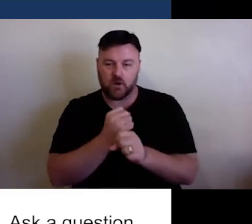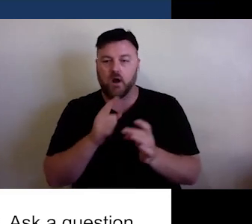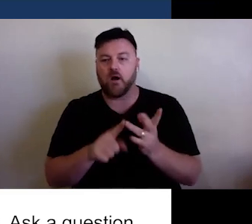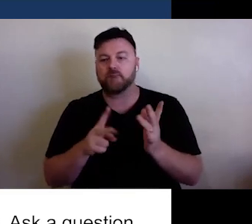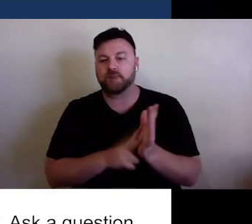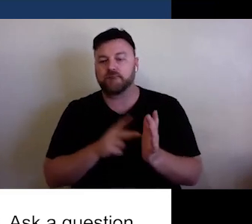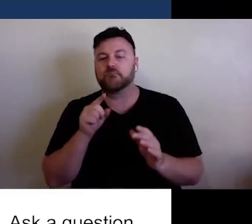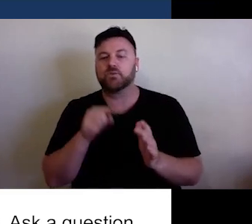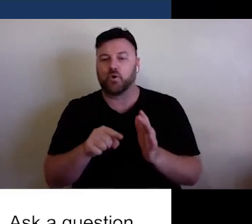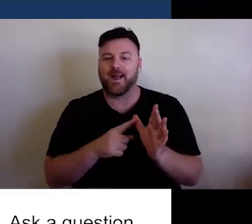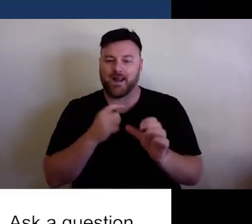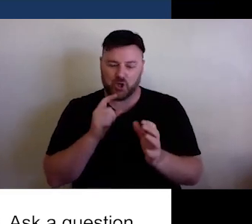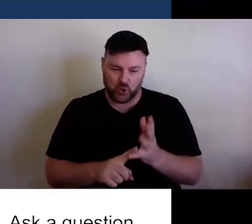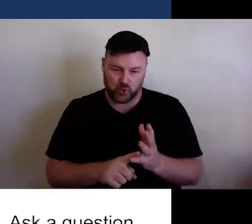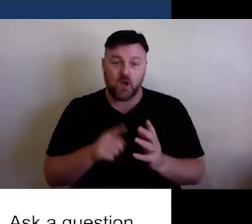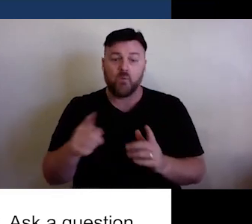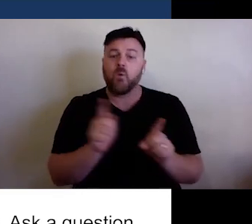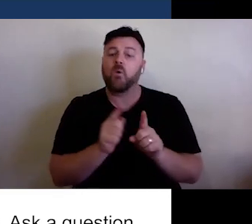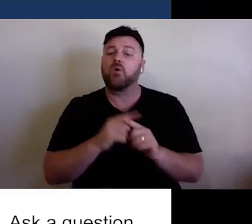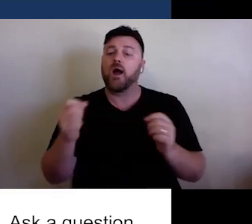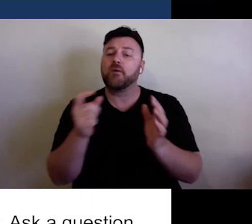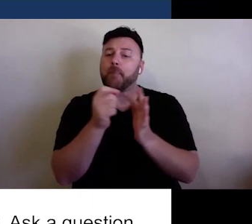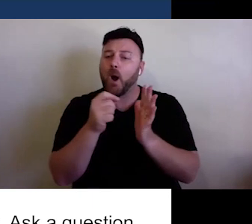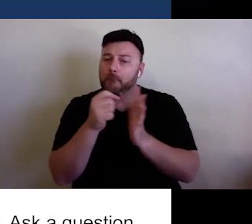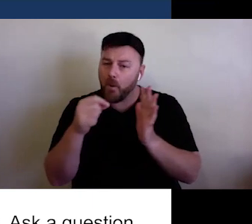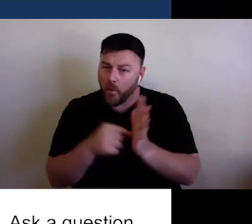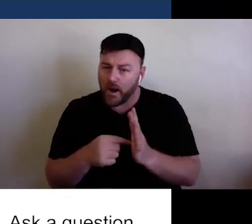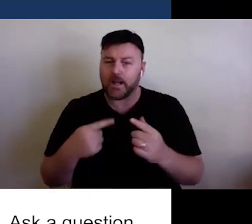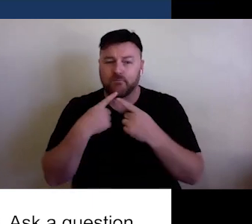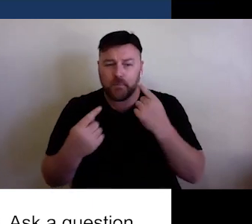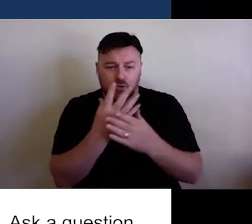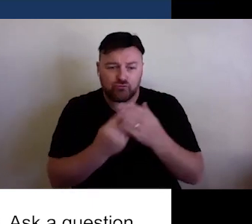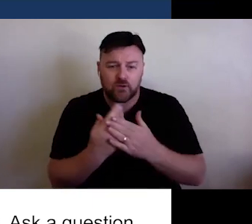available on the Australia Council website in the coming days. You